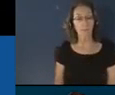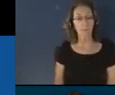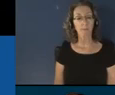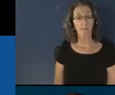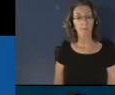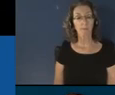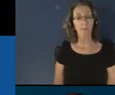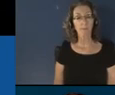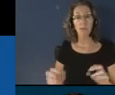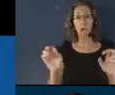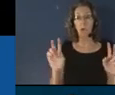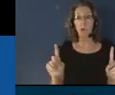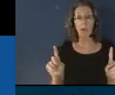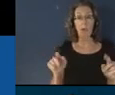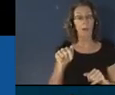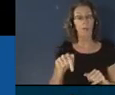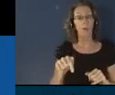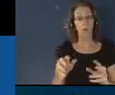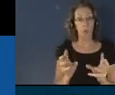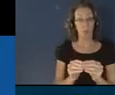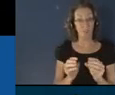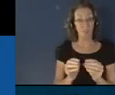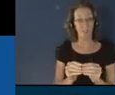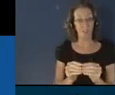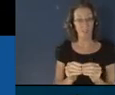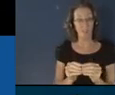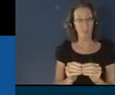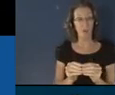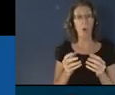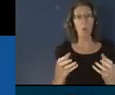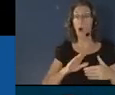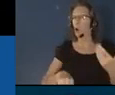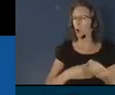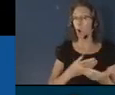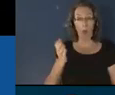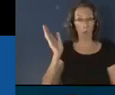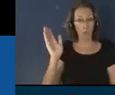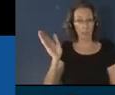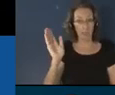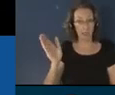Okay so for our conference, we are asking that all presentations must be captioned.